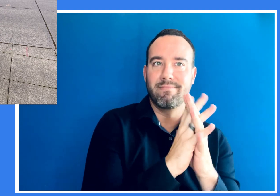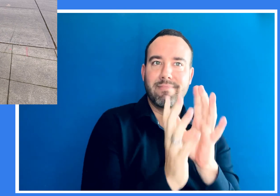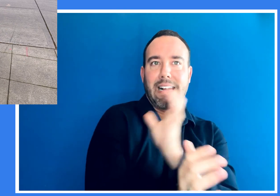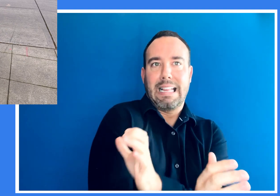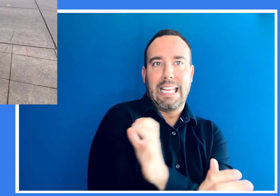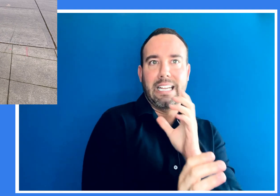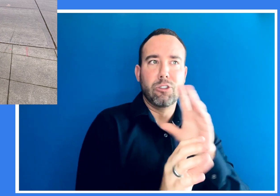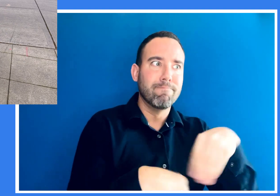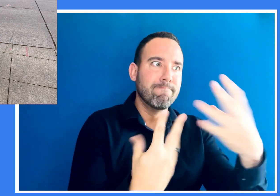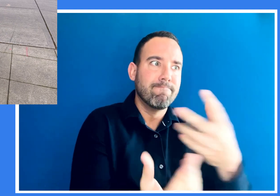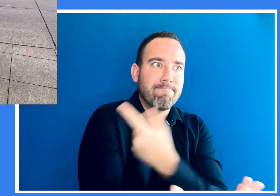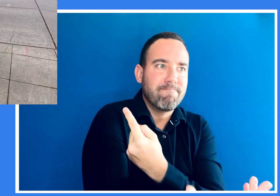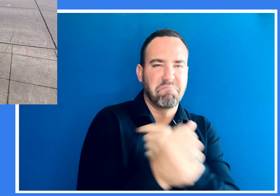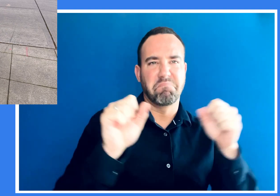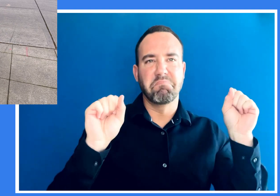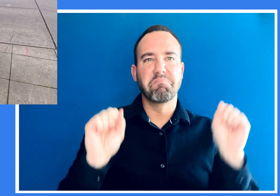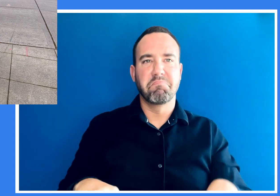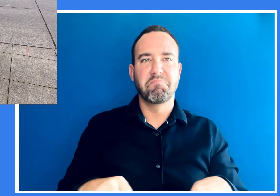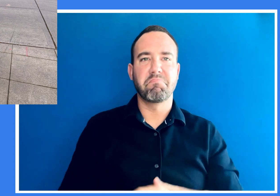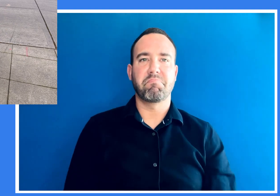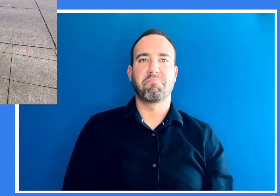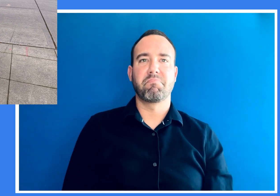trust in and access to vaccination.